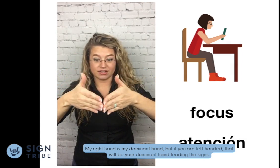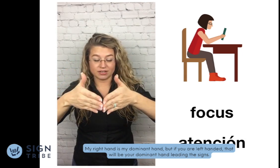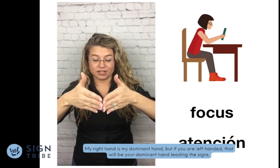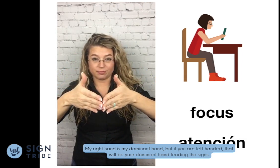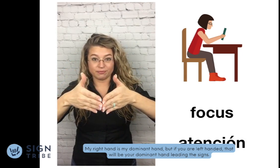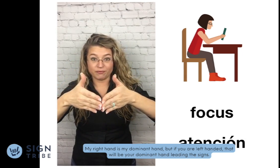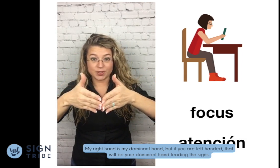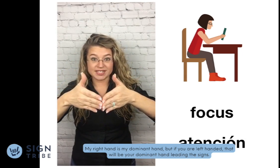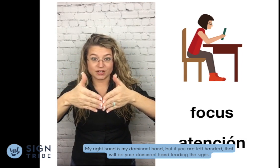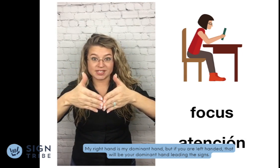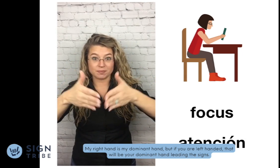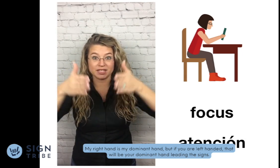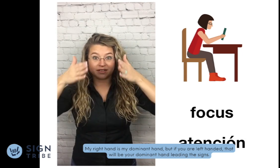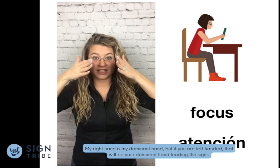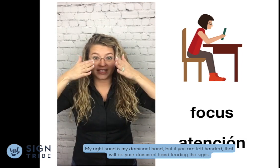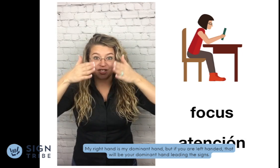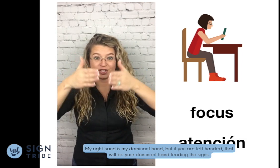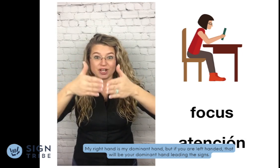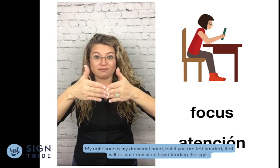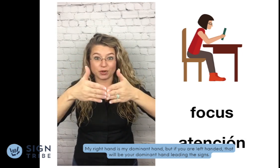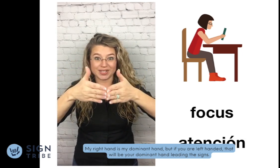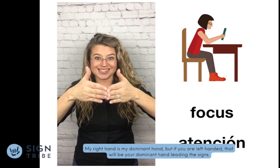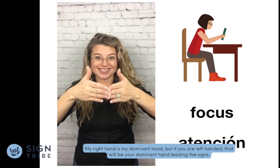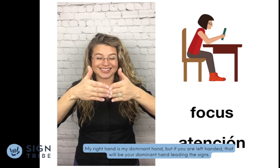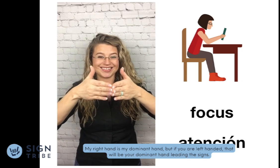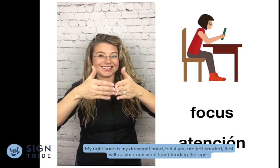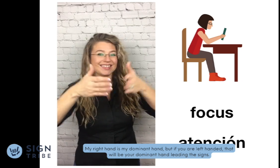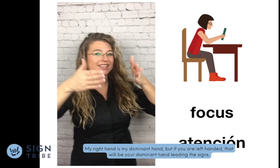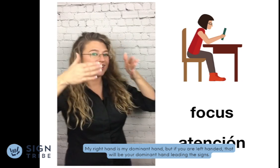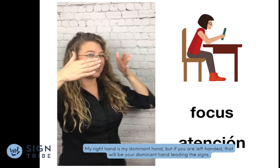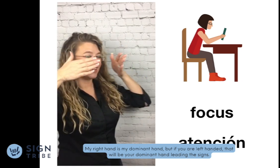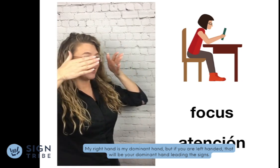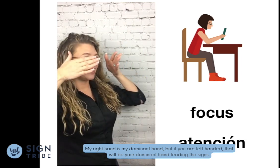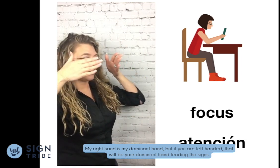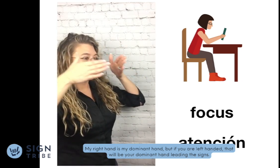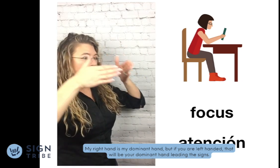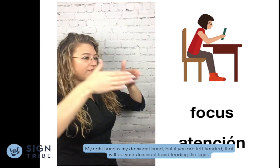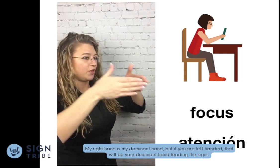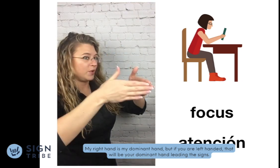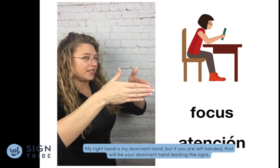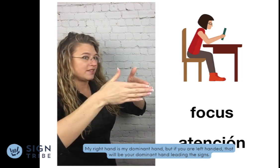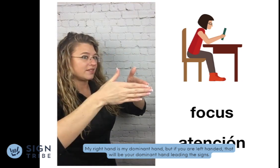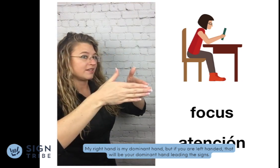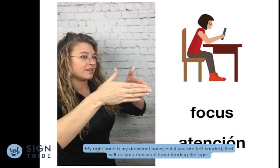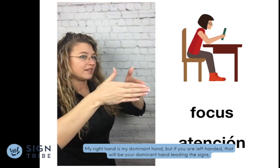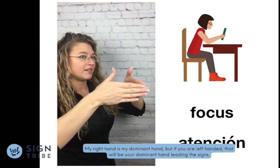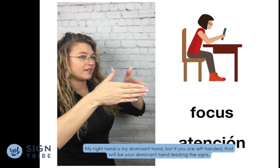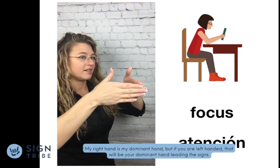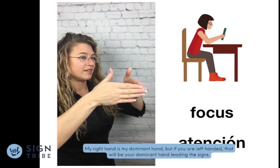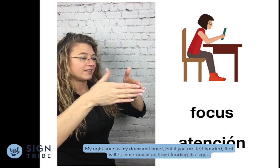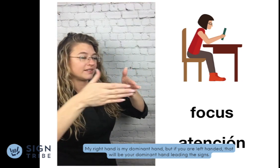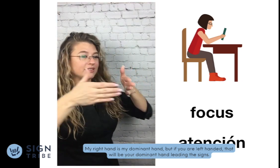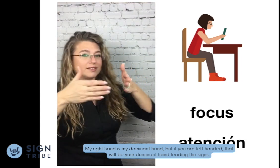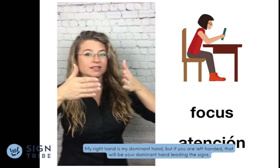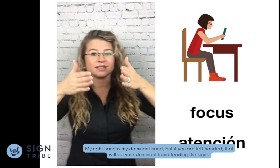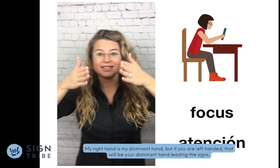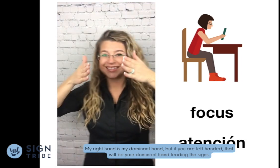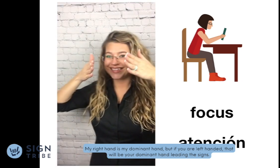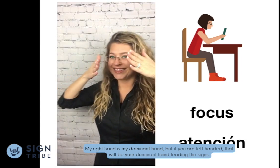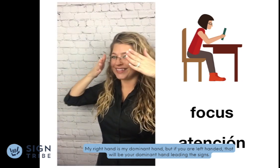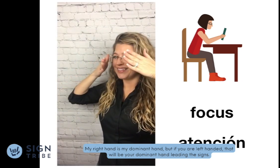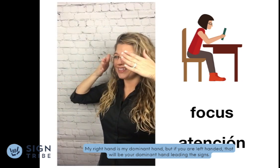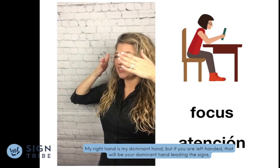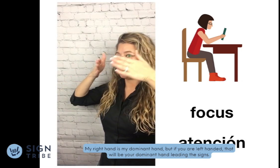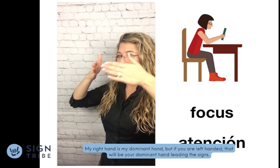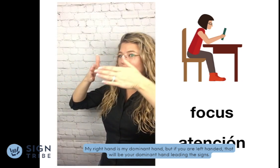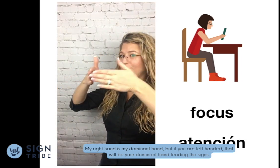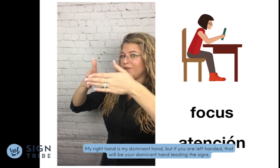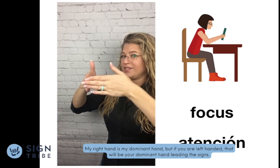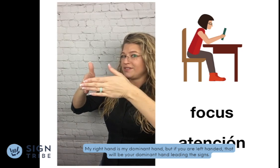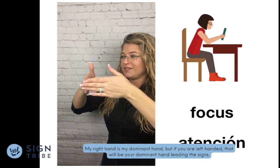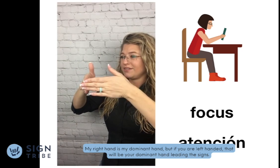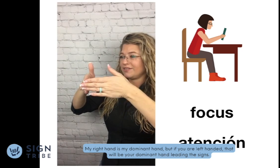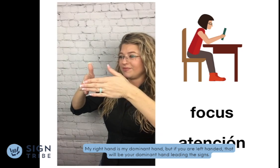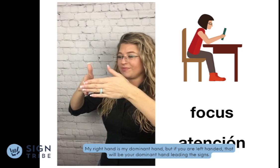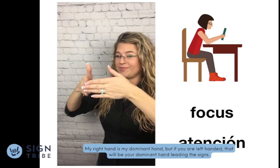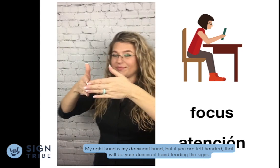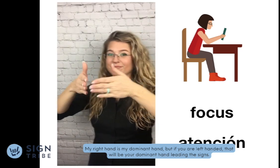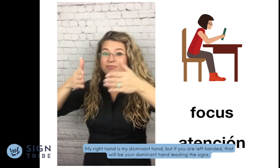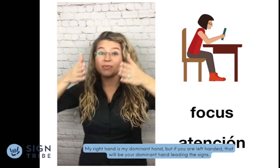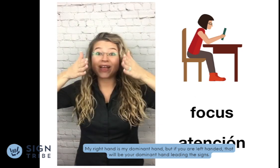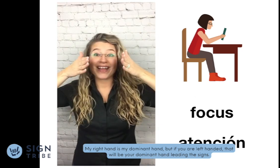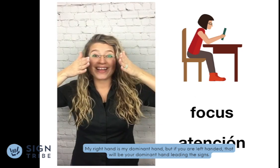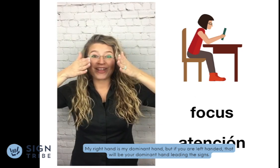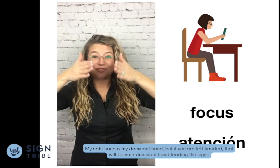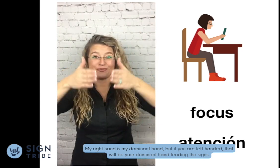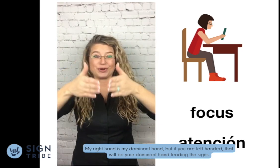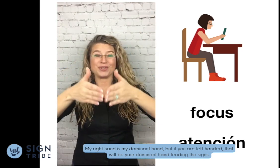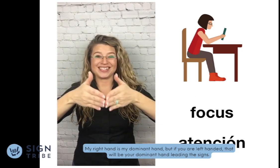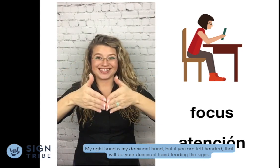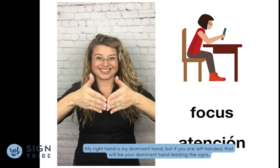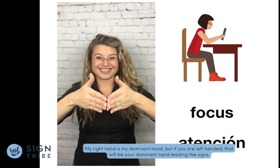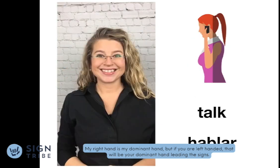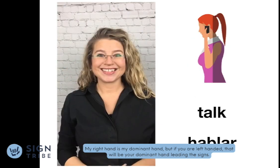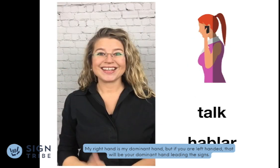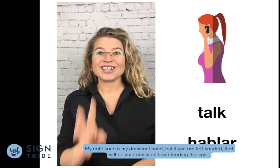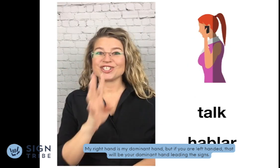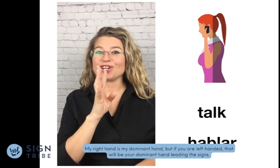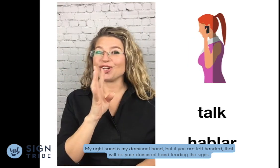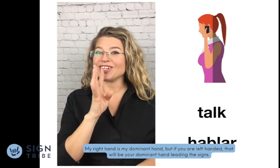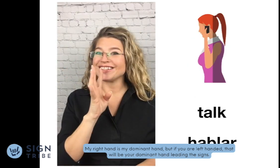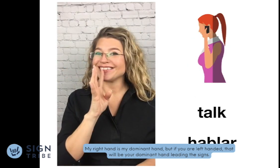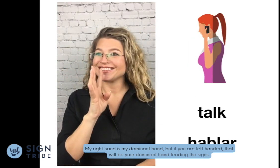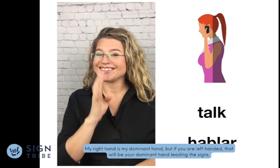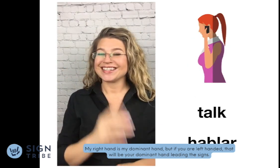you know, focusing on something like a laser. Focus, focus, focus, focus, talk.